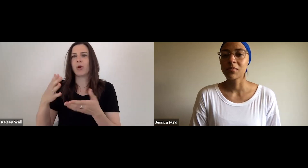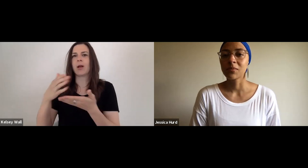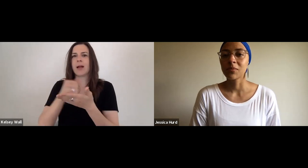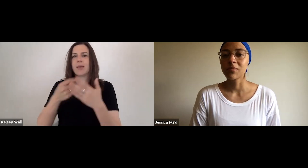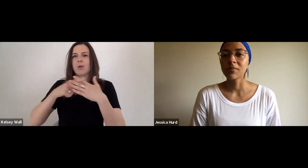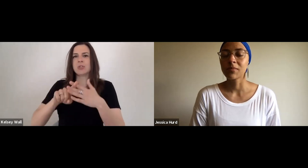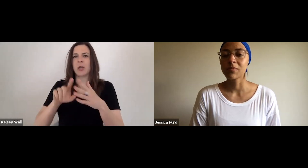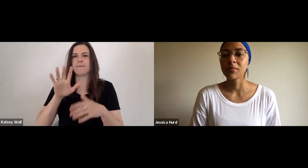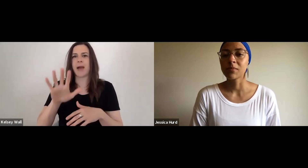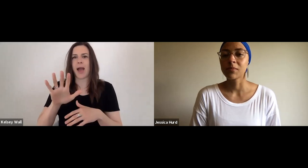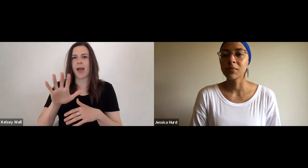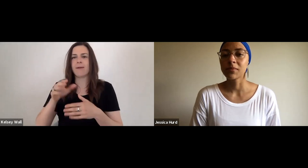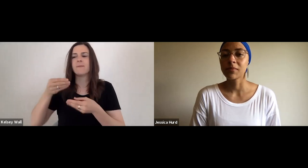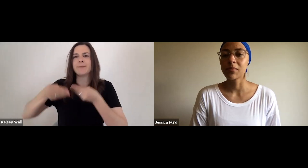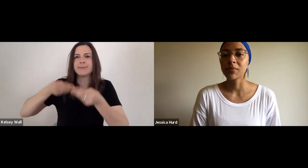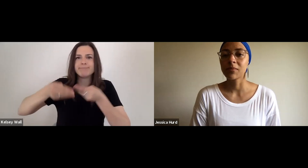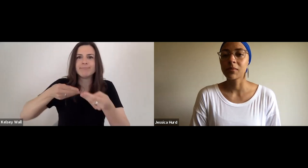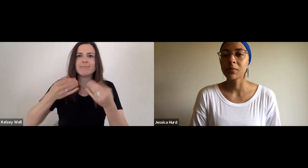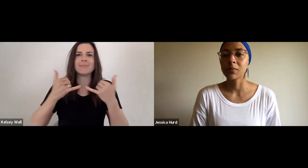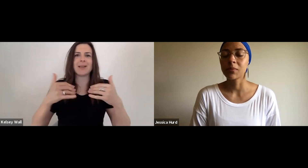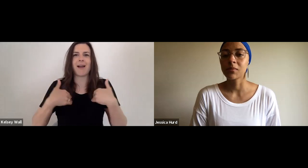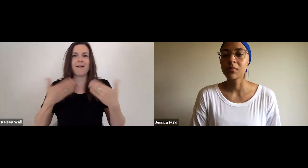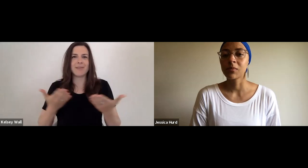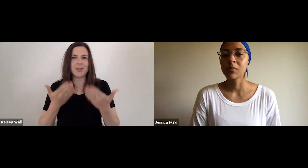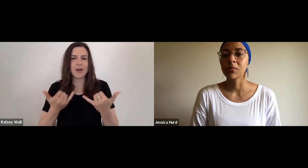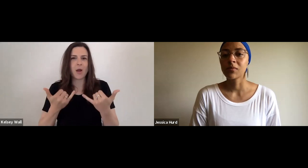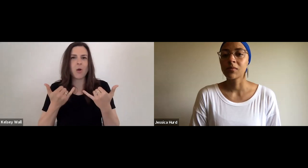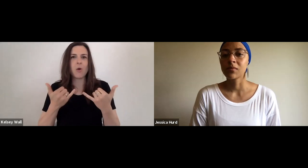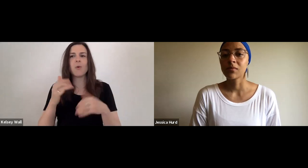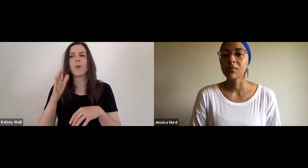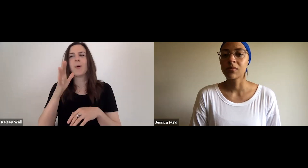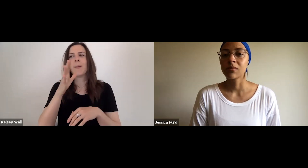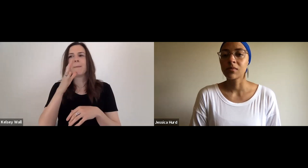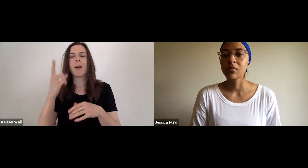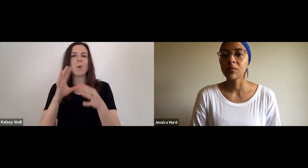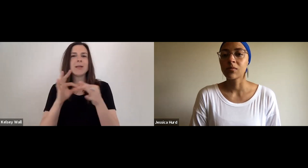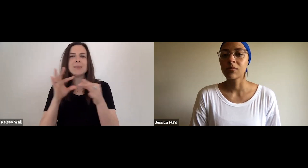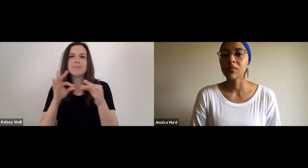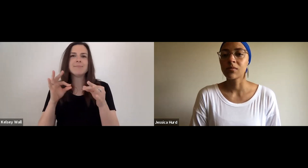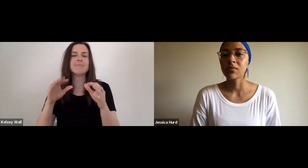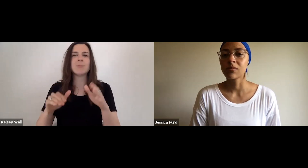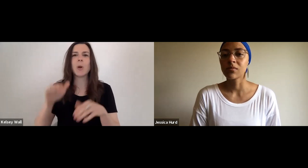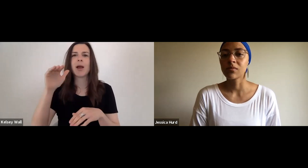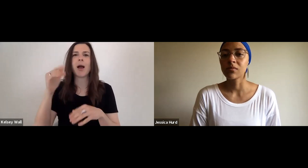and my mom and my grandmother collected them, and they've actually handed them down for several generations now,